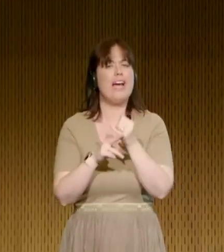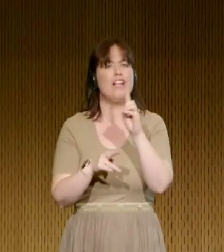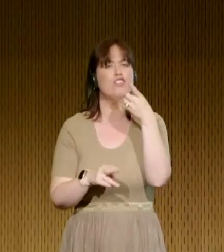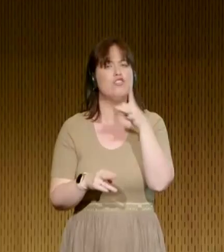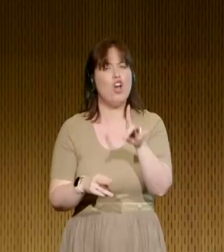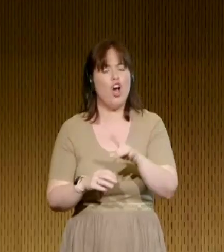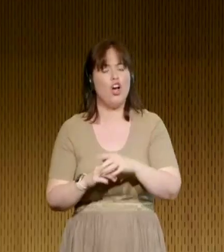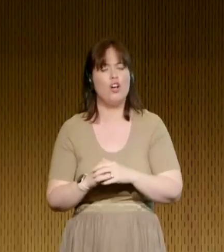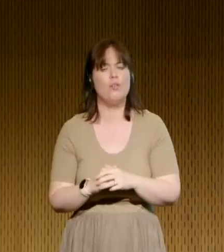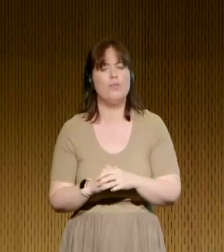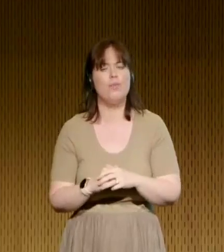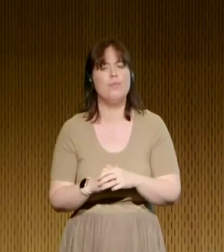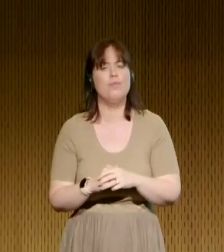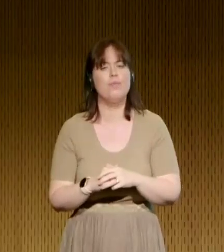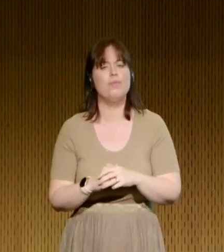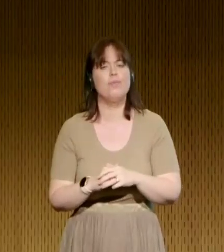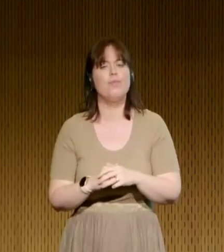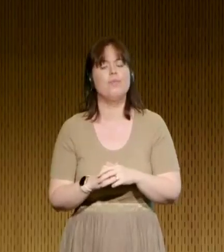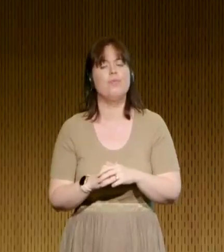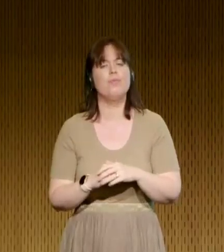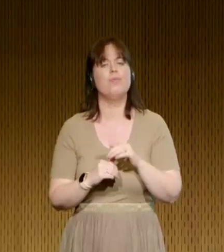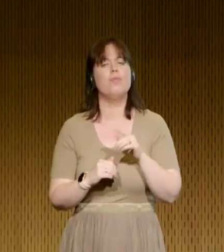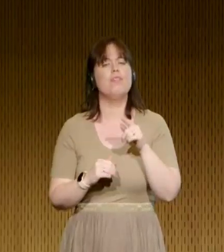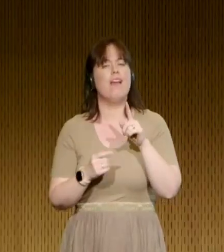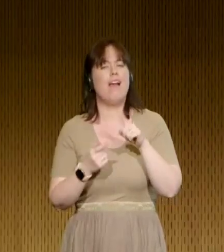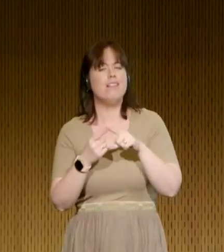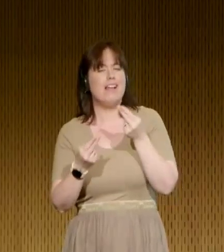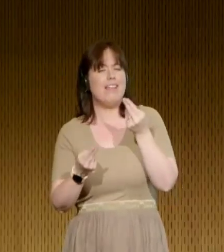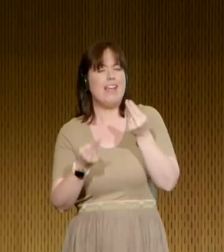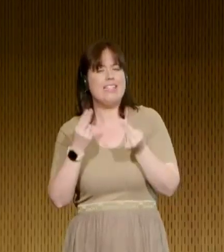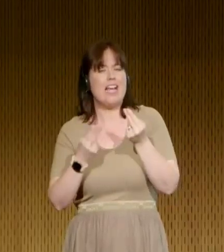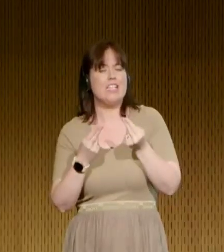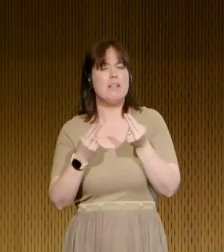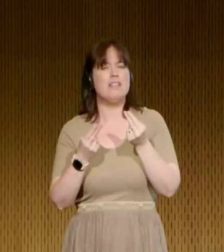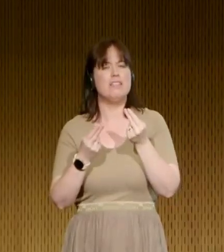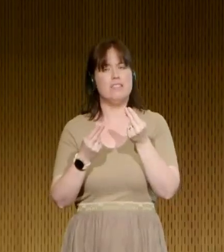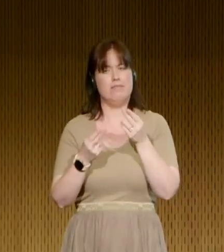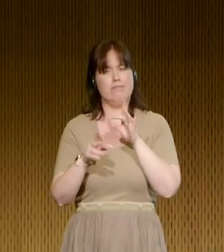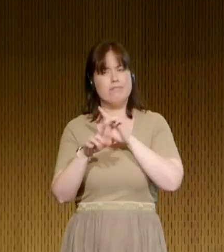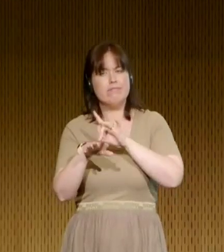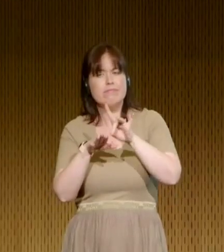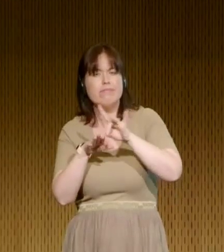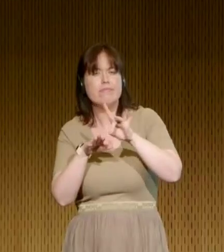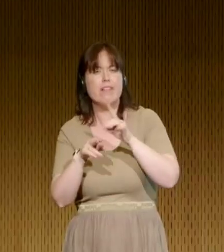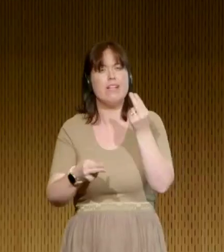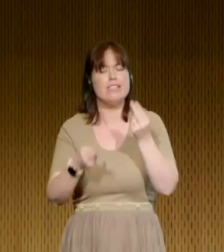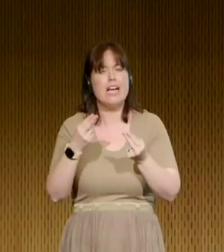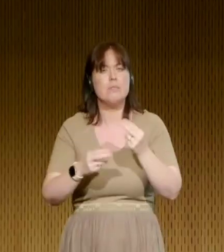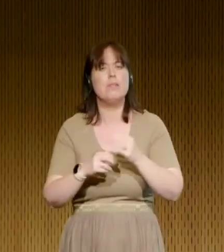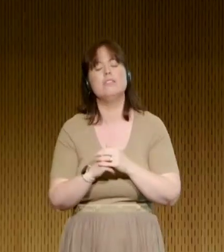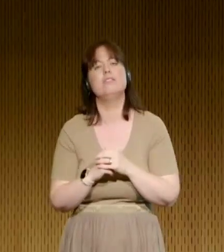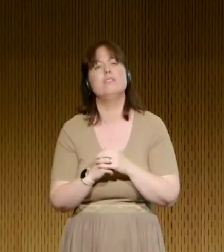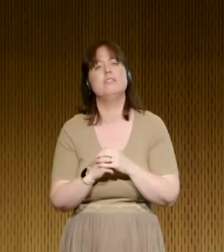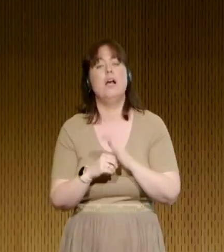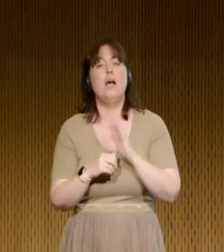just ask in relation to your assessment forms you know is this formative because we deliver a module